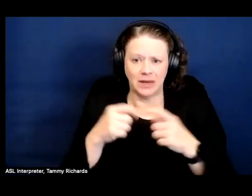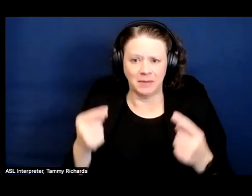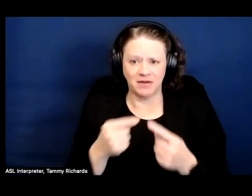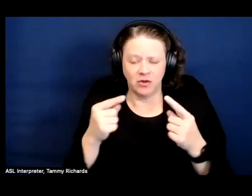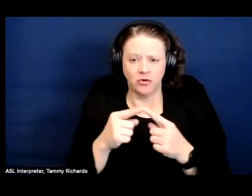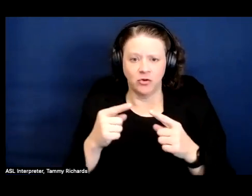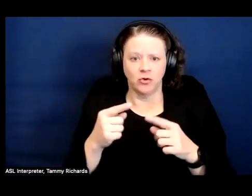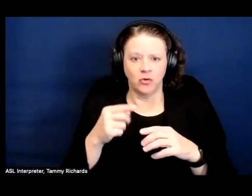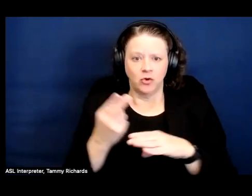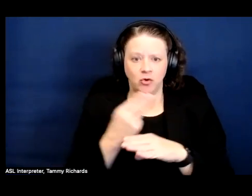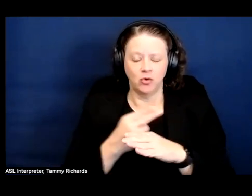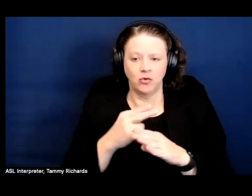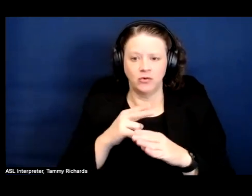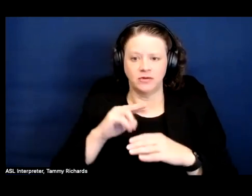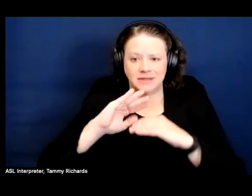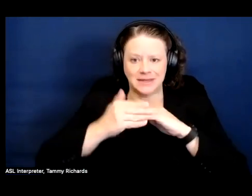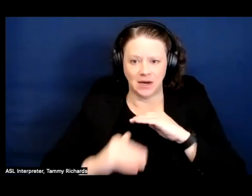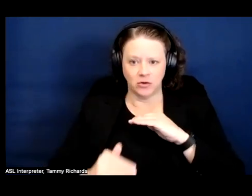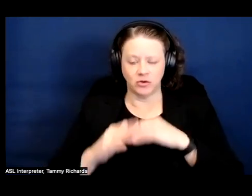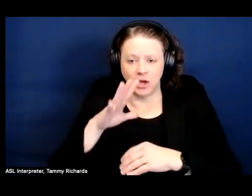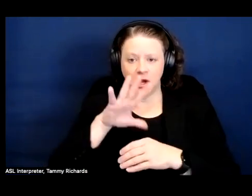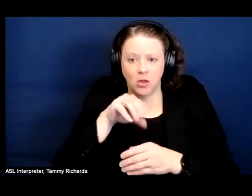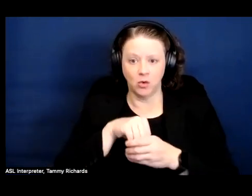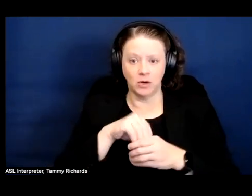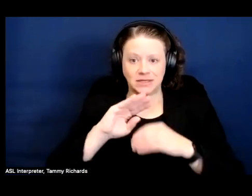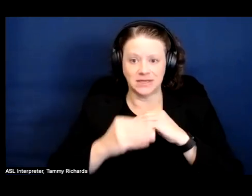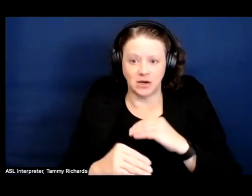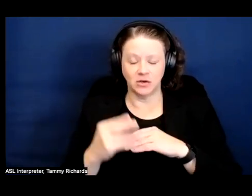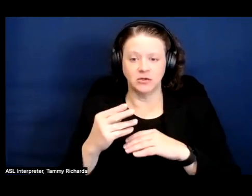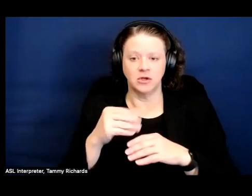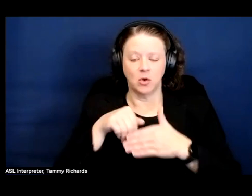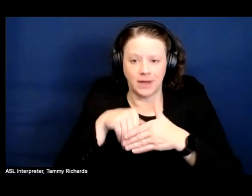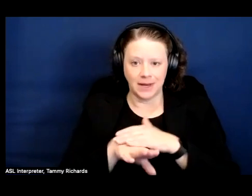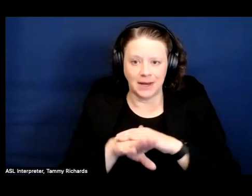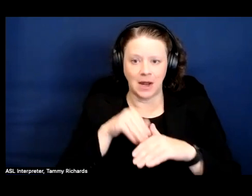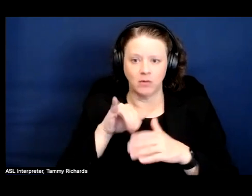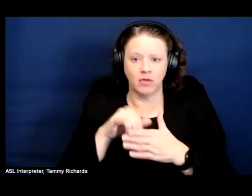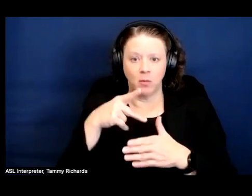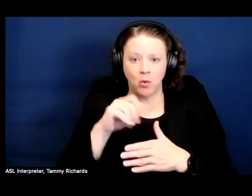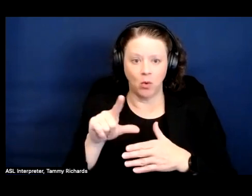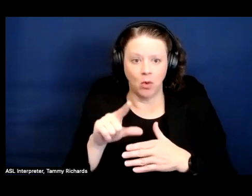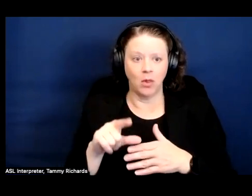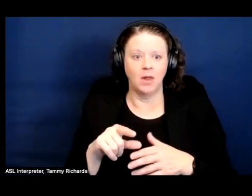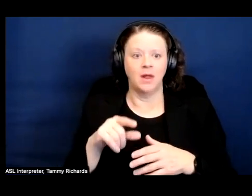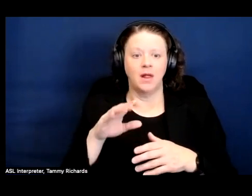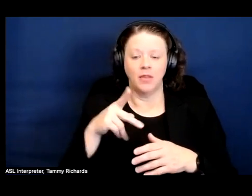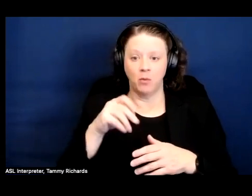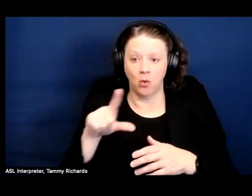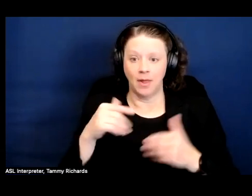into those low-income neighborhoods. So expanding those opportunities will expand the options